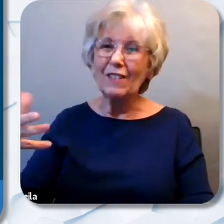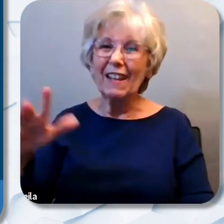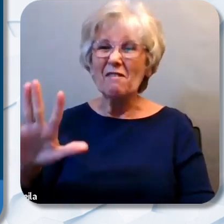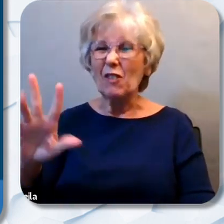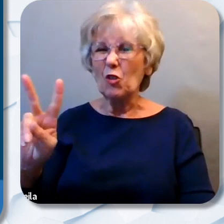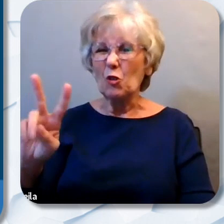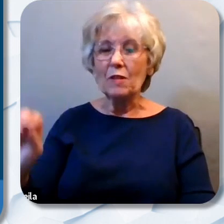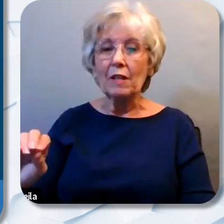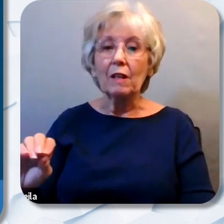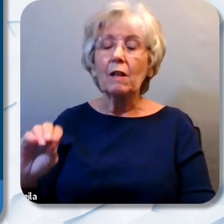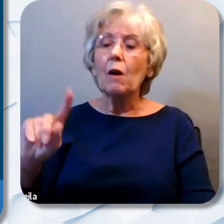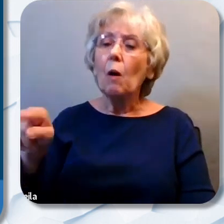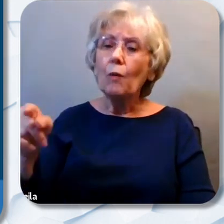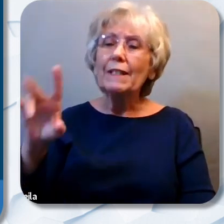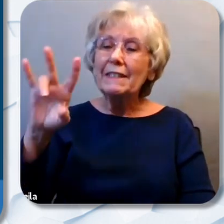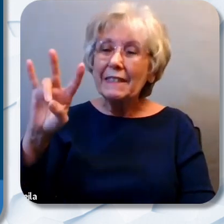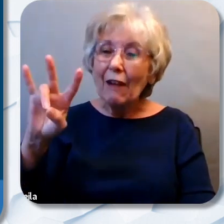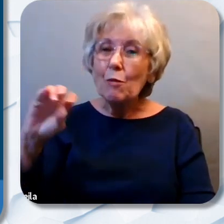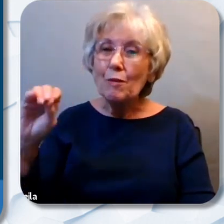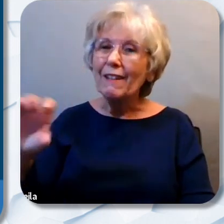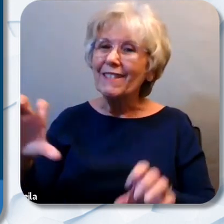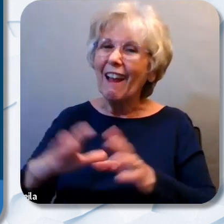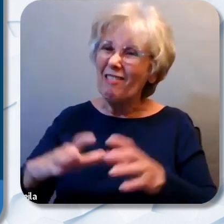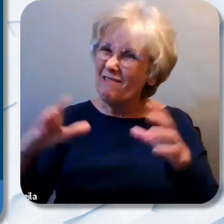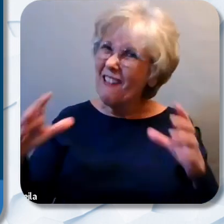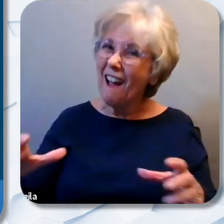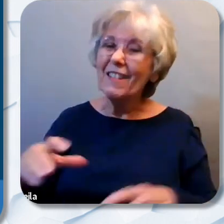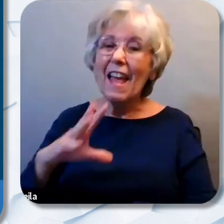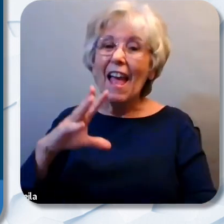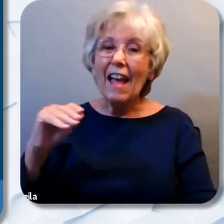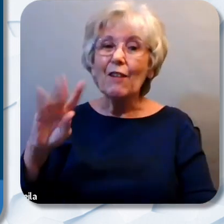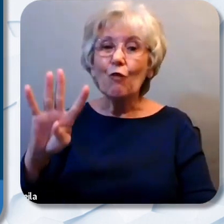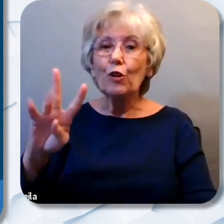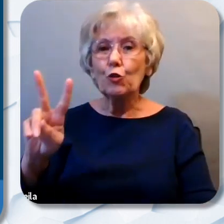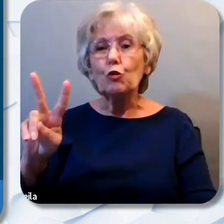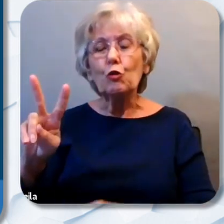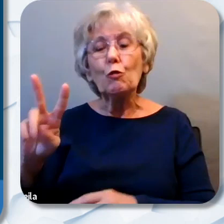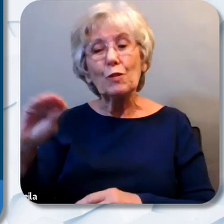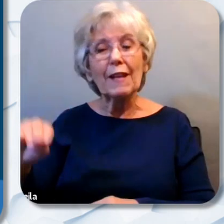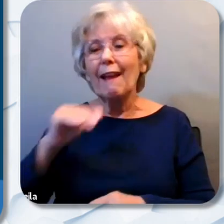only 7% have done a lot and 42% have not yet started this thinking.